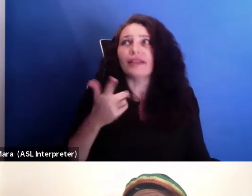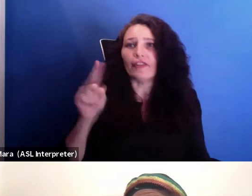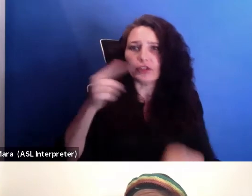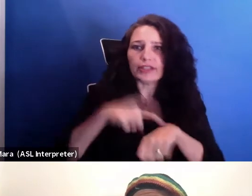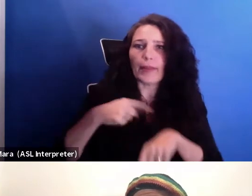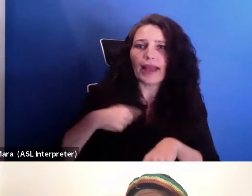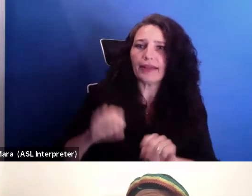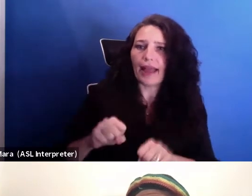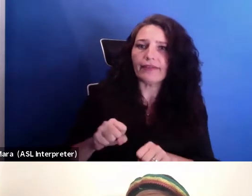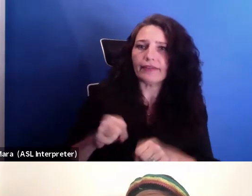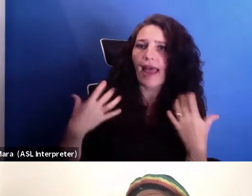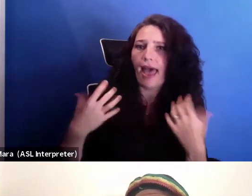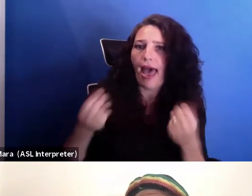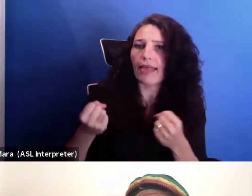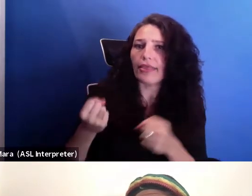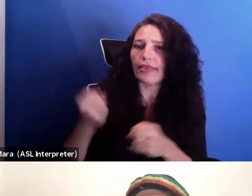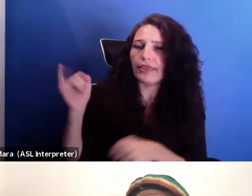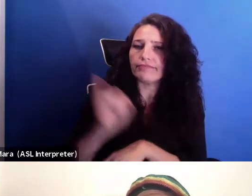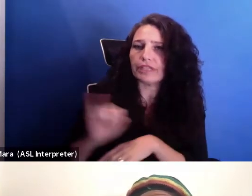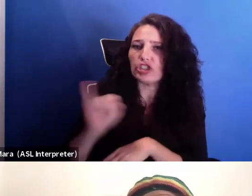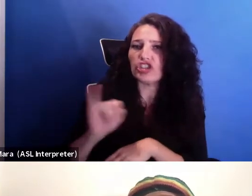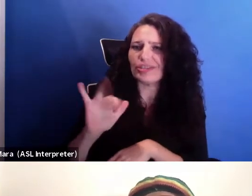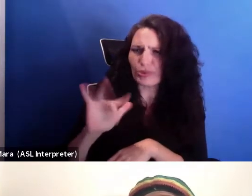And that has always been a fear of mine.